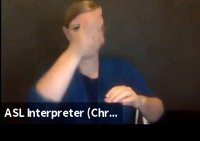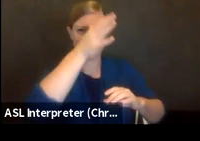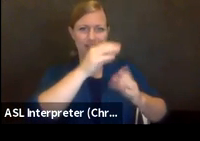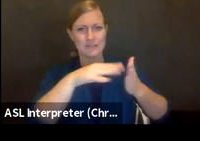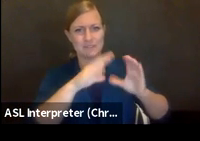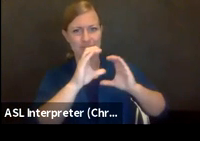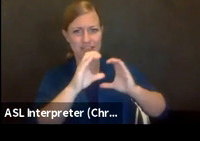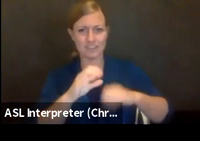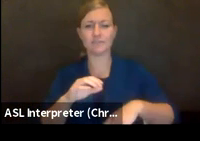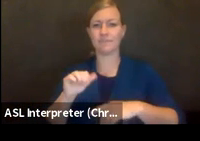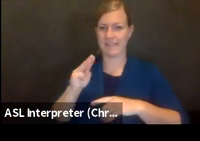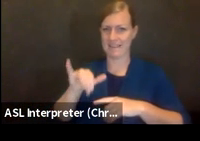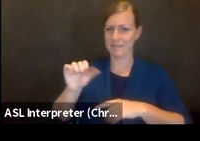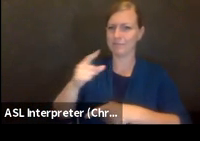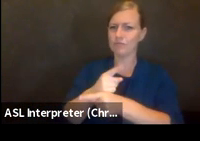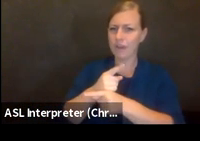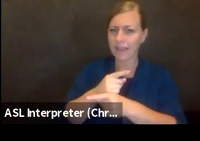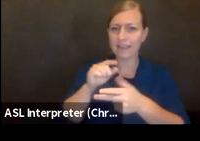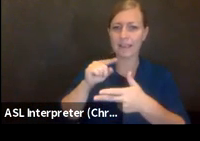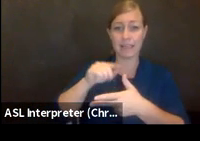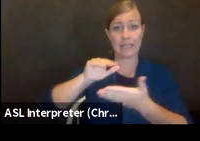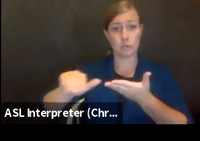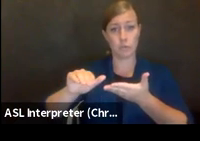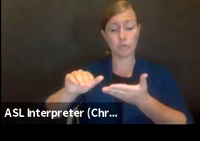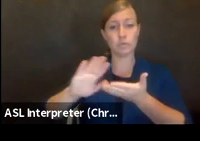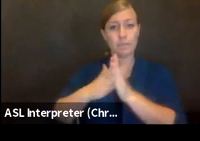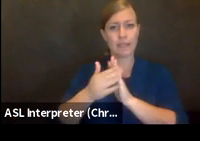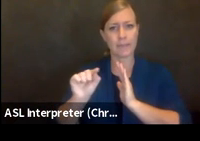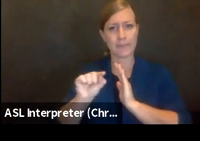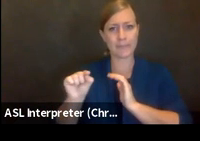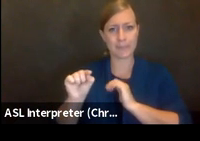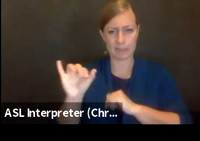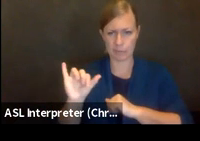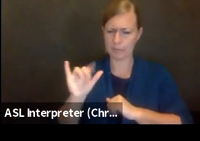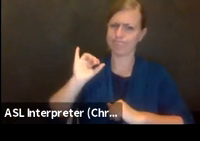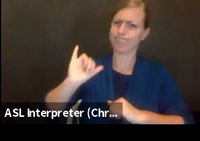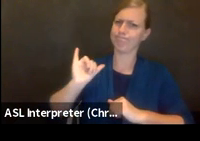ESD 189 - Amy Colburn: Because excused also does a little line which excused. ESD 189 - Amy Colburn: I would assume doesn't